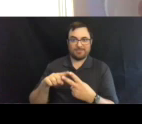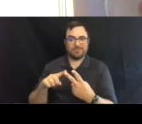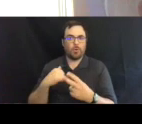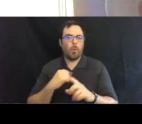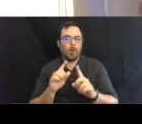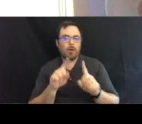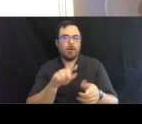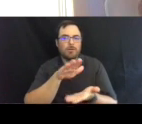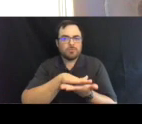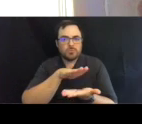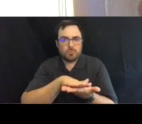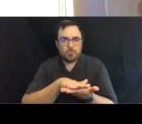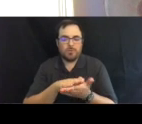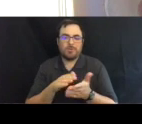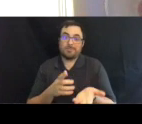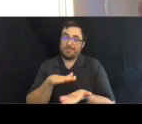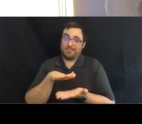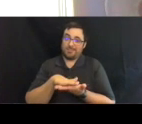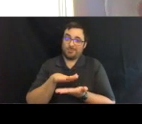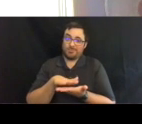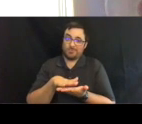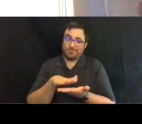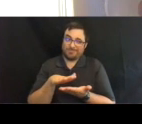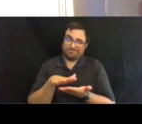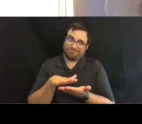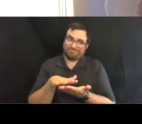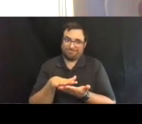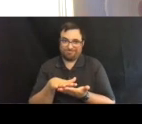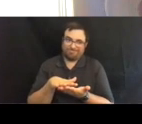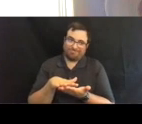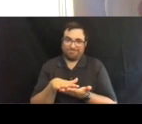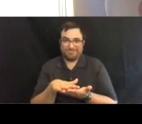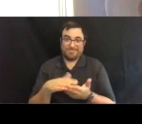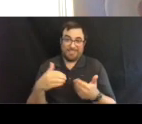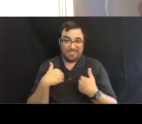would doubt that a school would give you like a 45-minute lesson